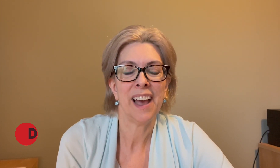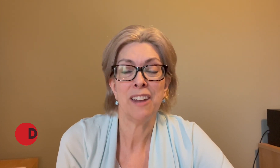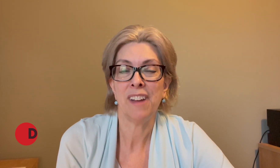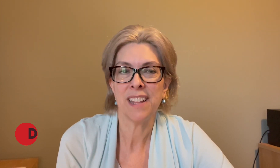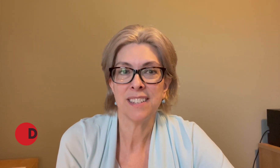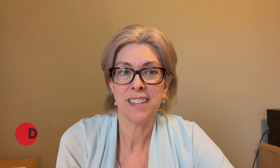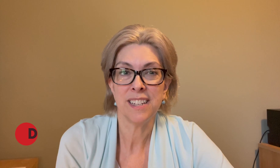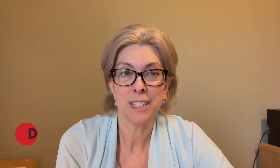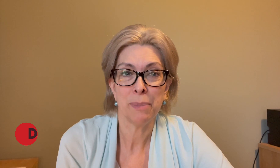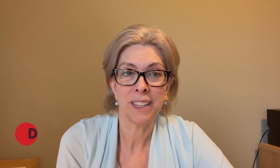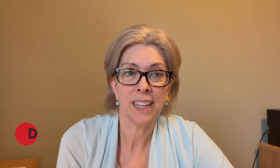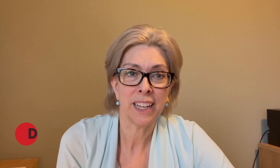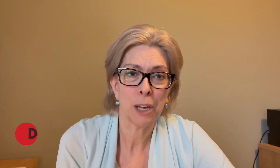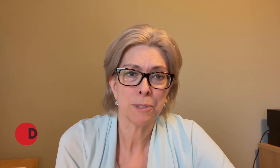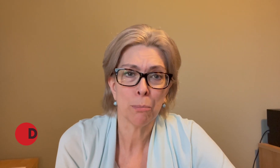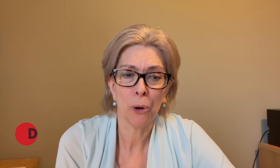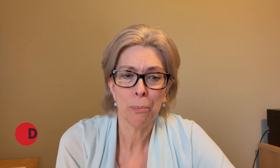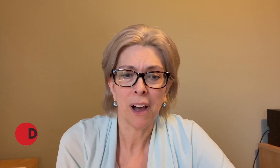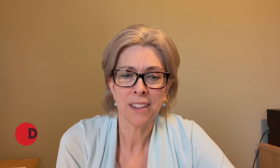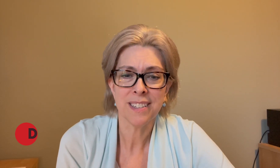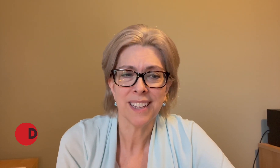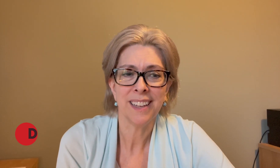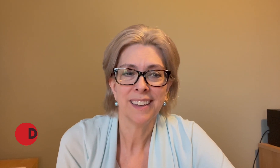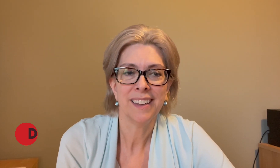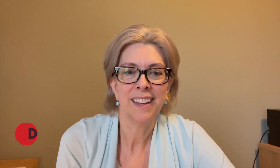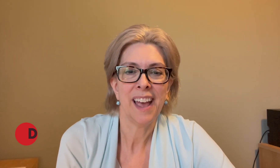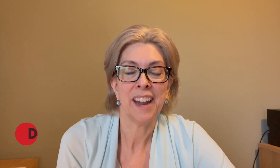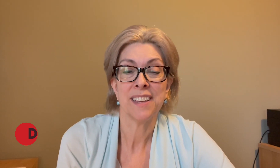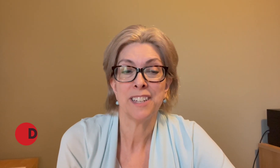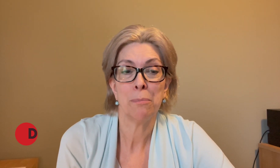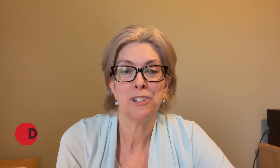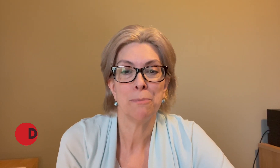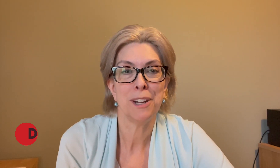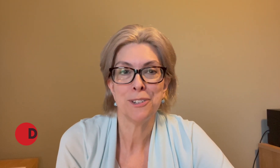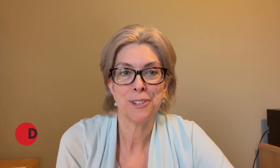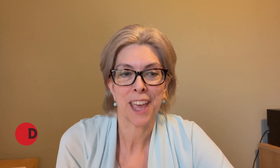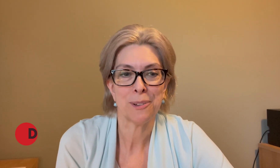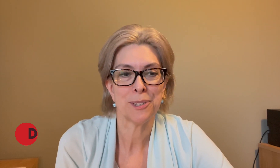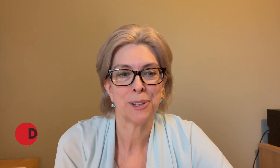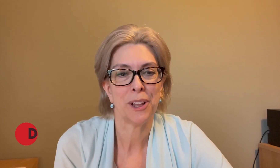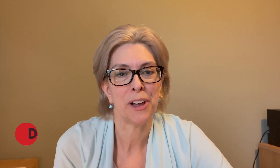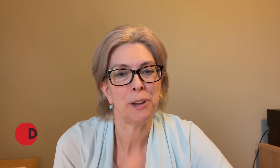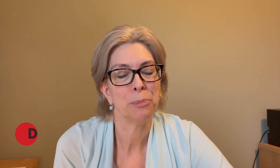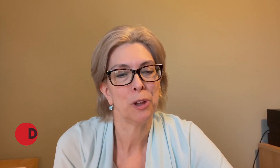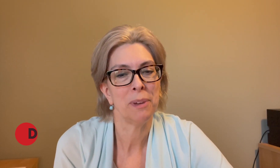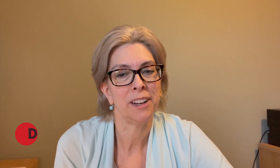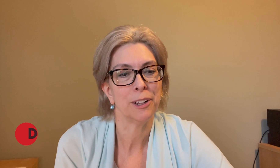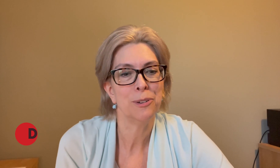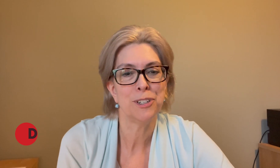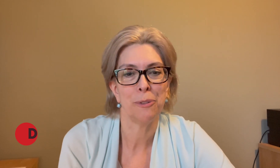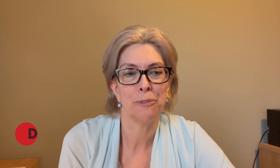I advanced disability and income support policy and I established a Minister's Council on Employment and Inclusion